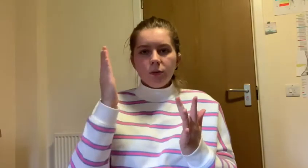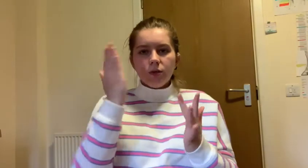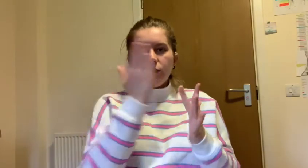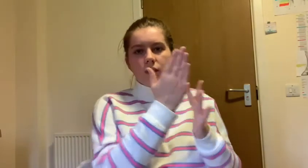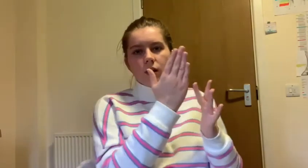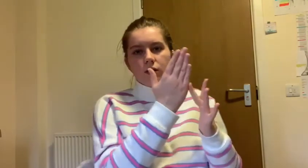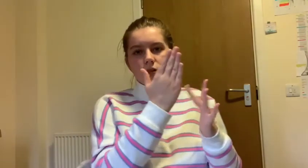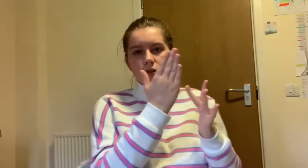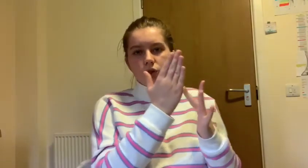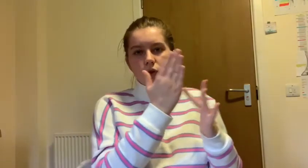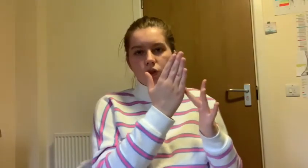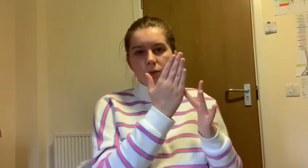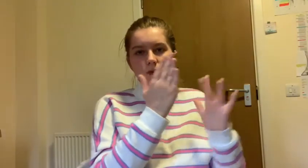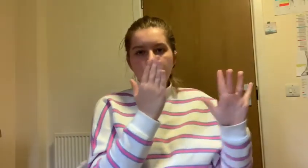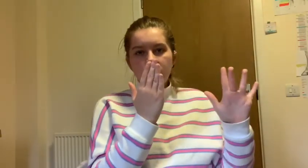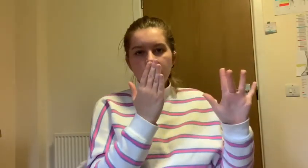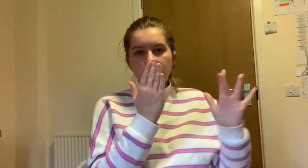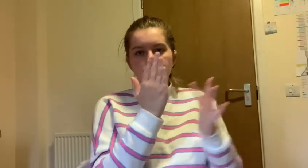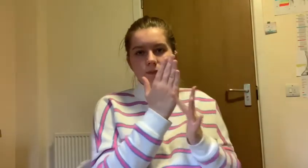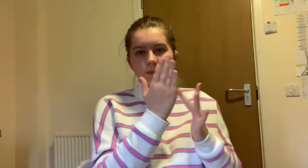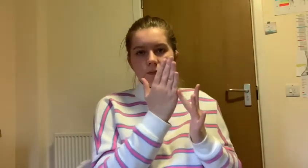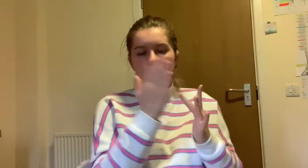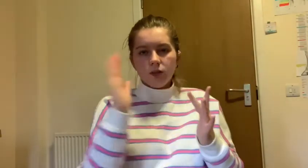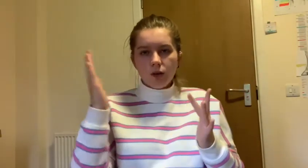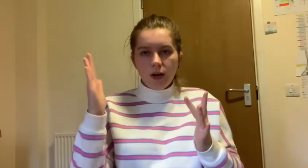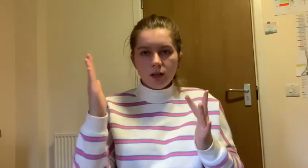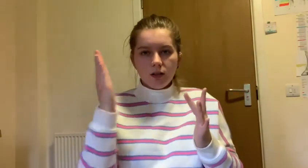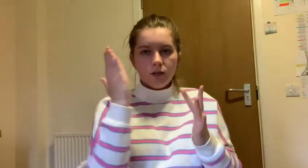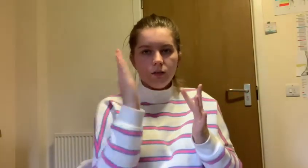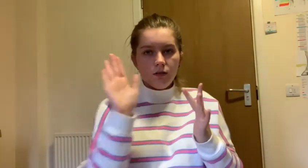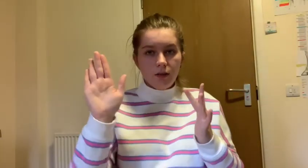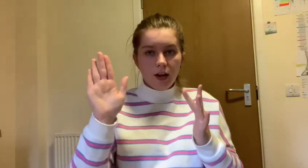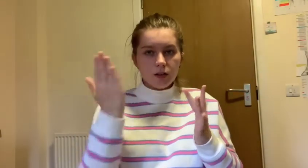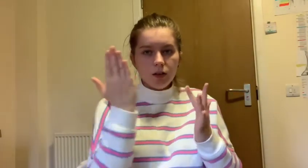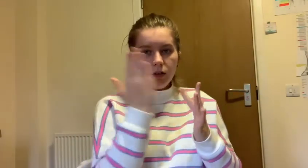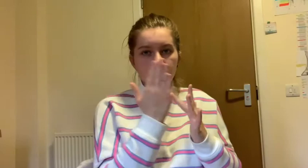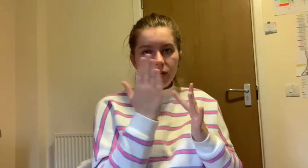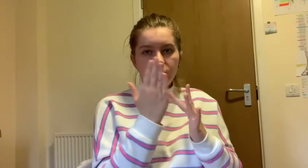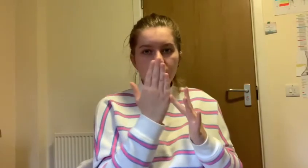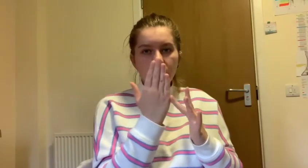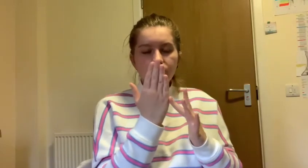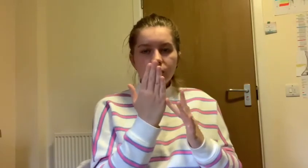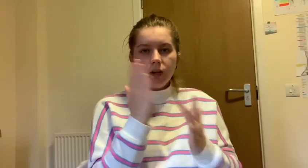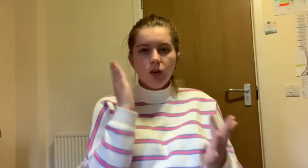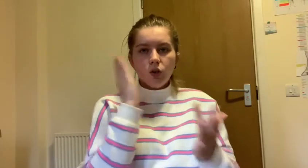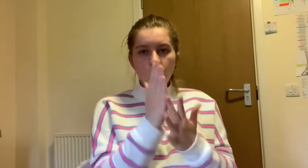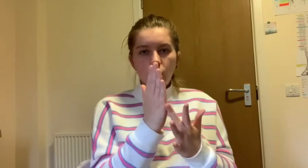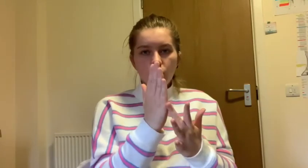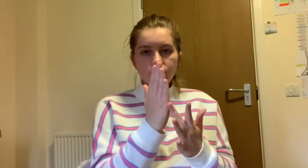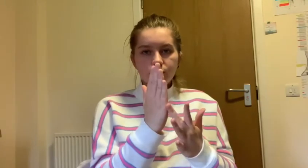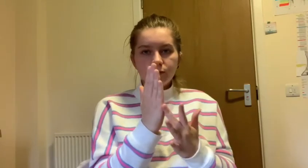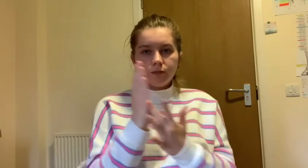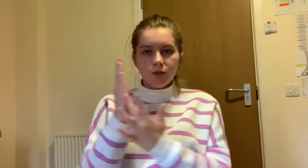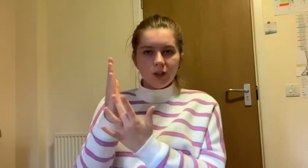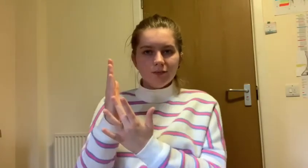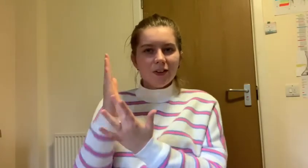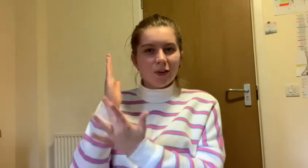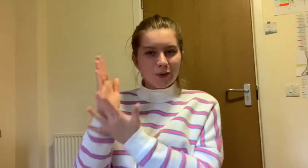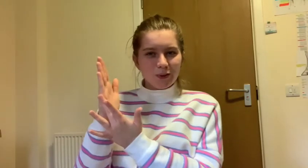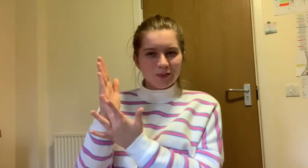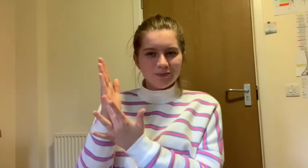So your middle finger, your'e touching your middle finger here. So hand flat and middle finger "core" sorry "core"